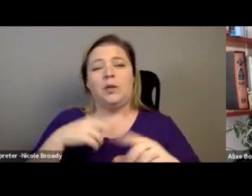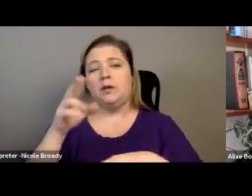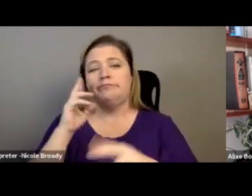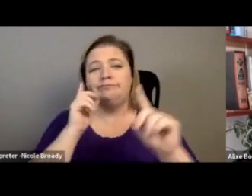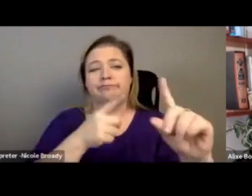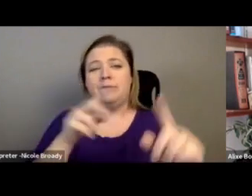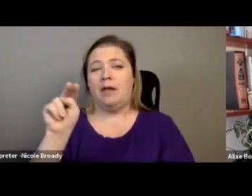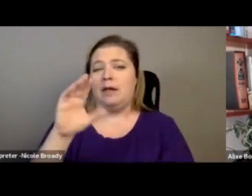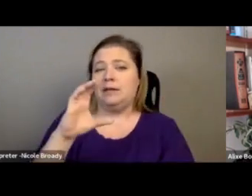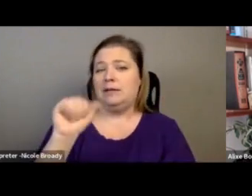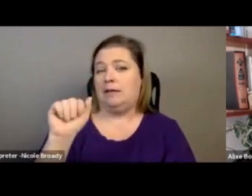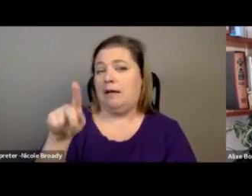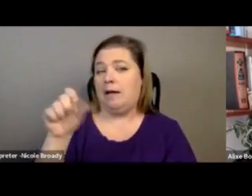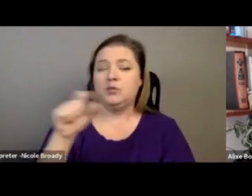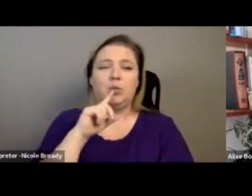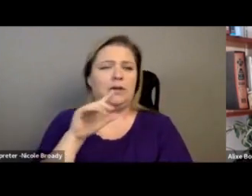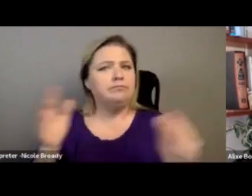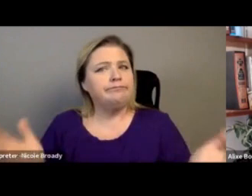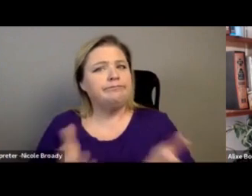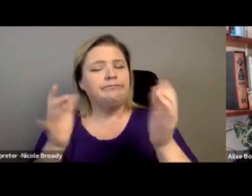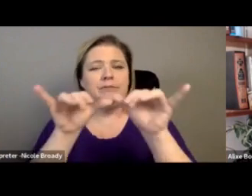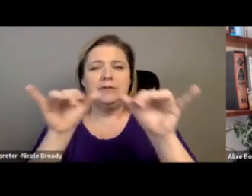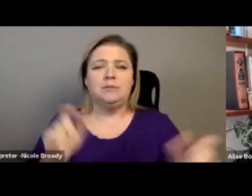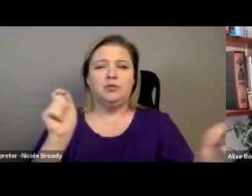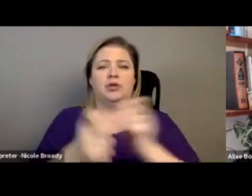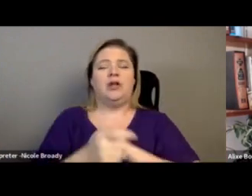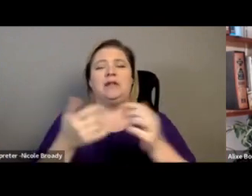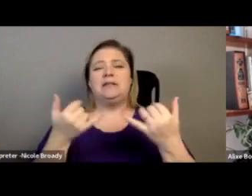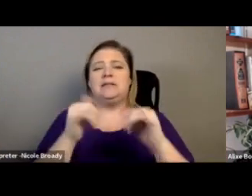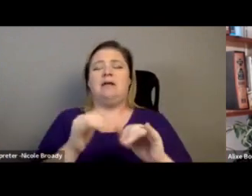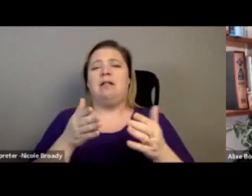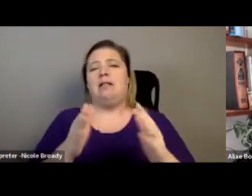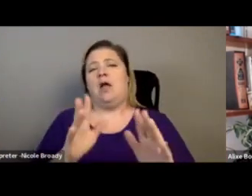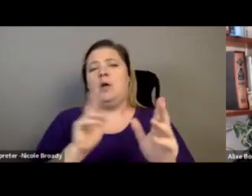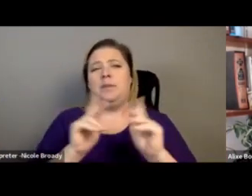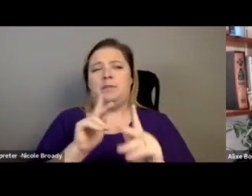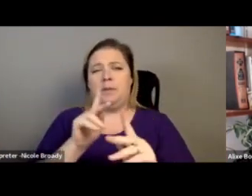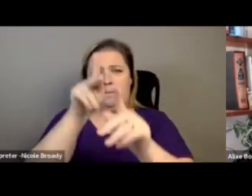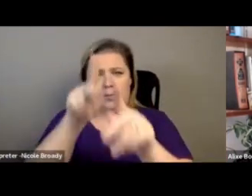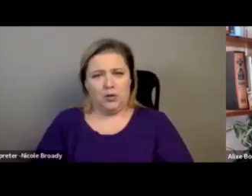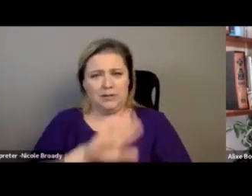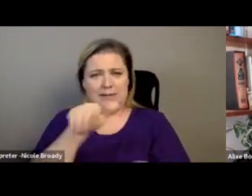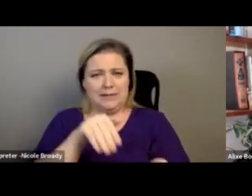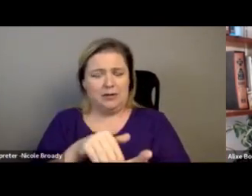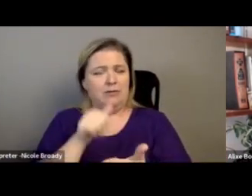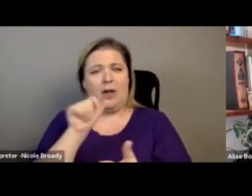is to promote systems change that makes person centered principles, not just an aspiration, but a reality in the